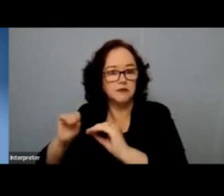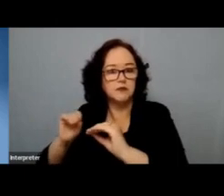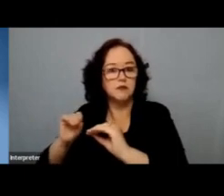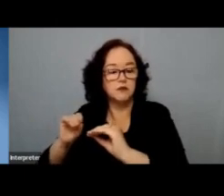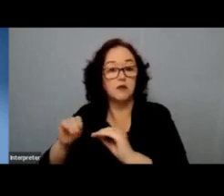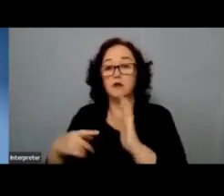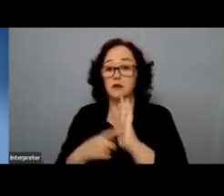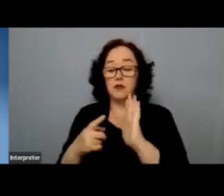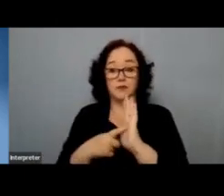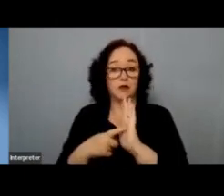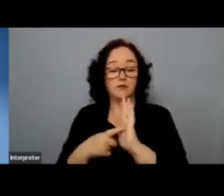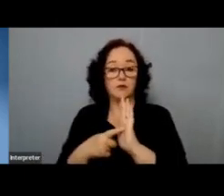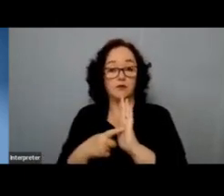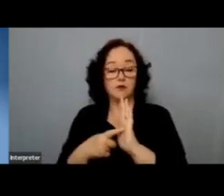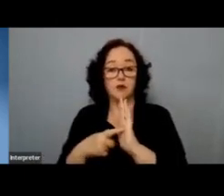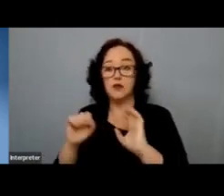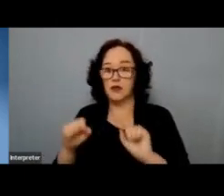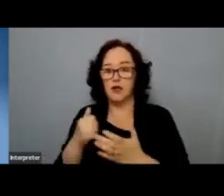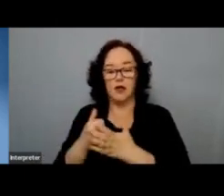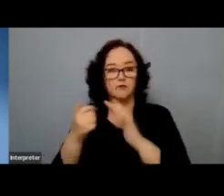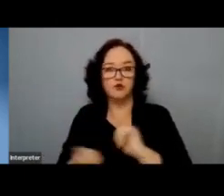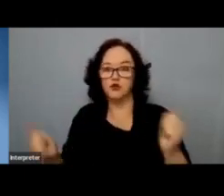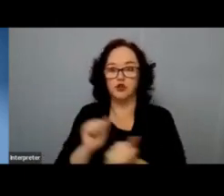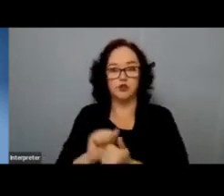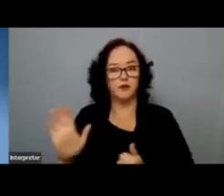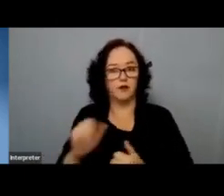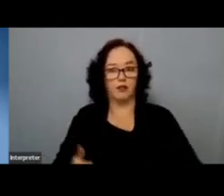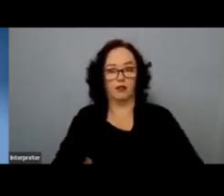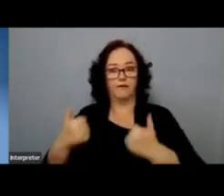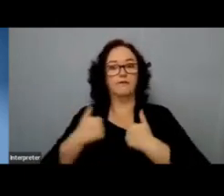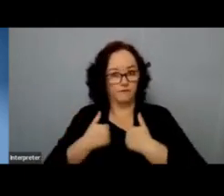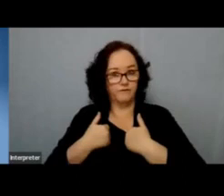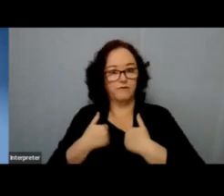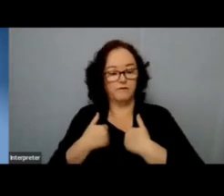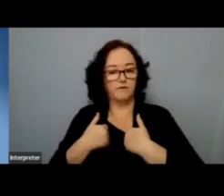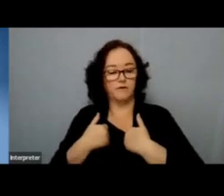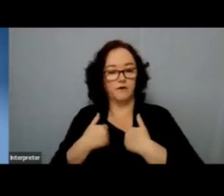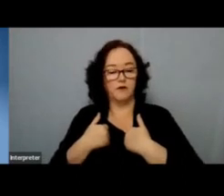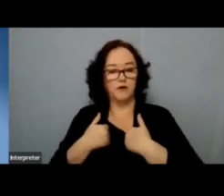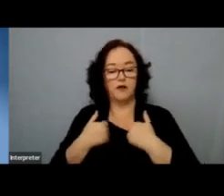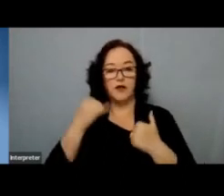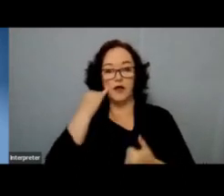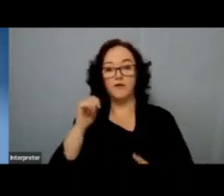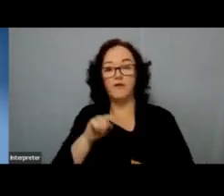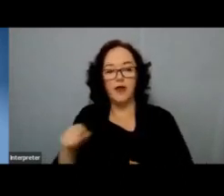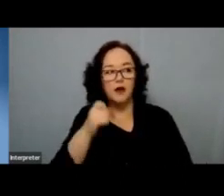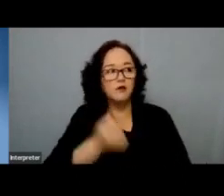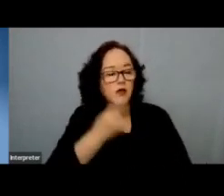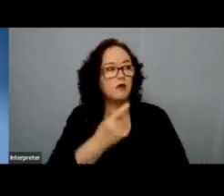really life changing to find out that they've had a brain injury and to understand that that